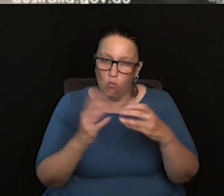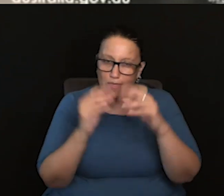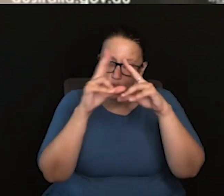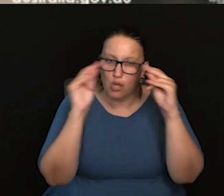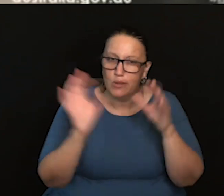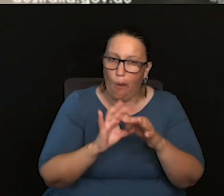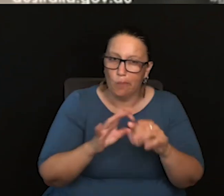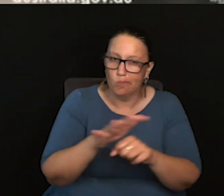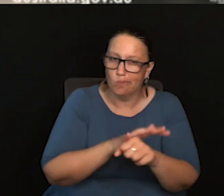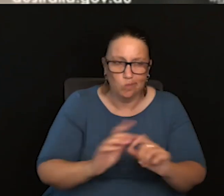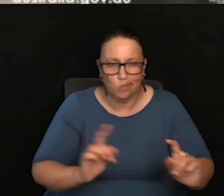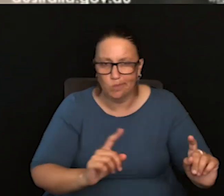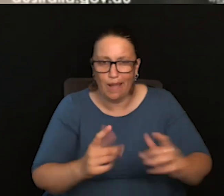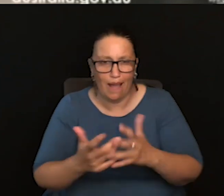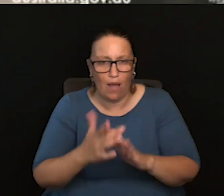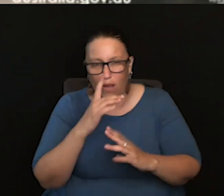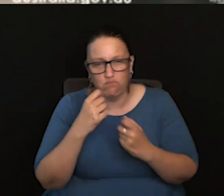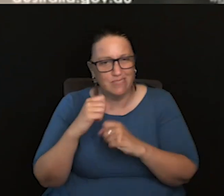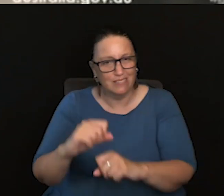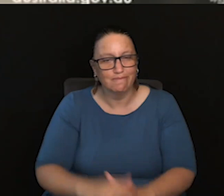And so, literally, in terms of the vaccination of staff,